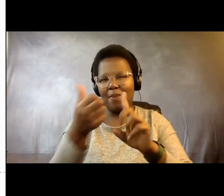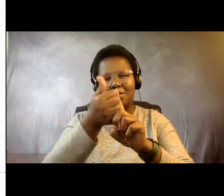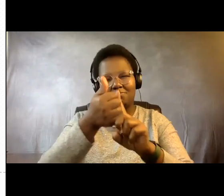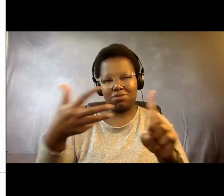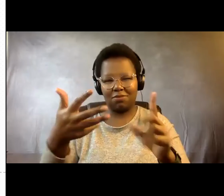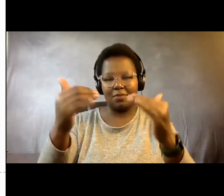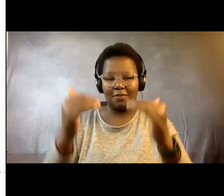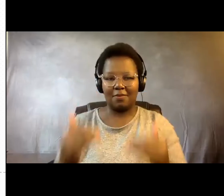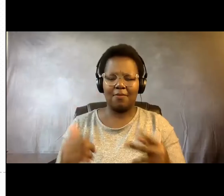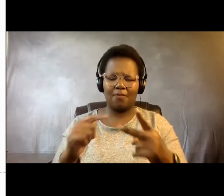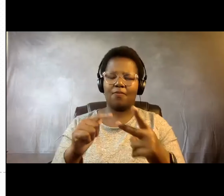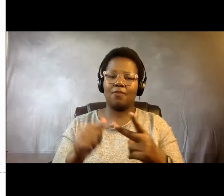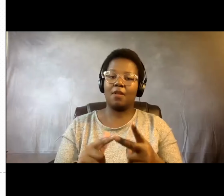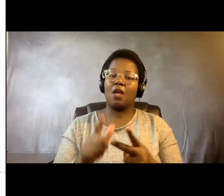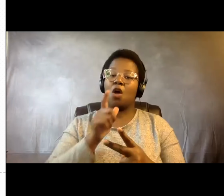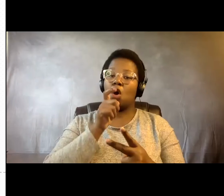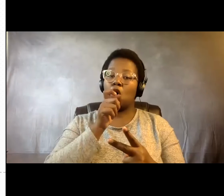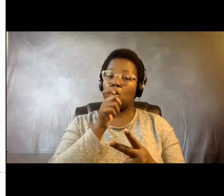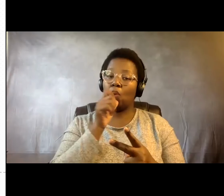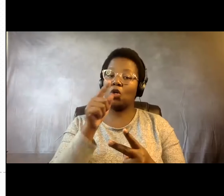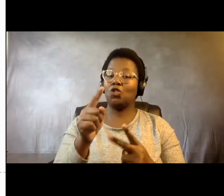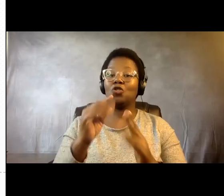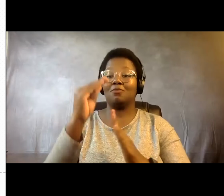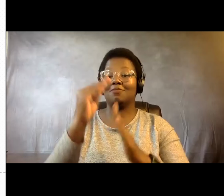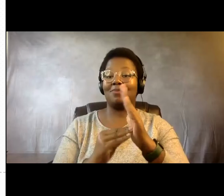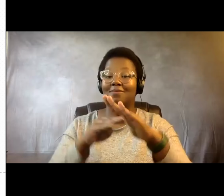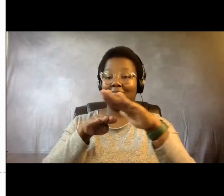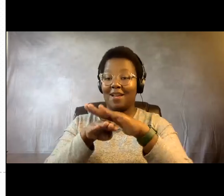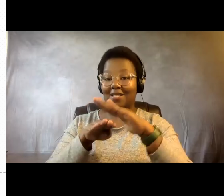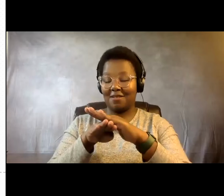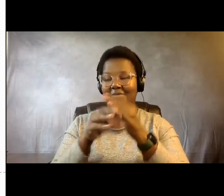question is "who should document accessibility?" I showed you what designers can document,